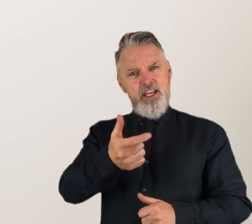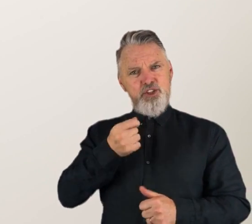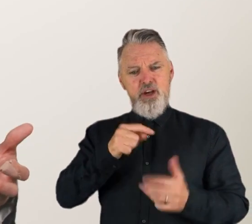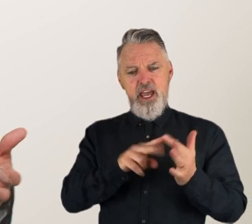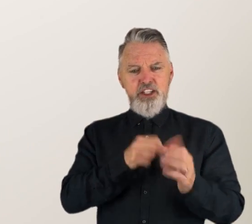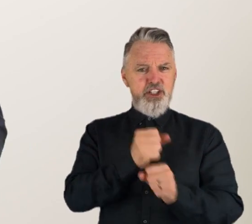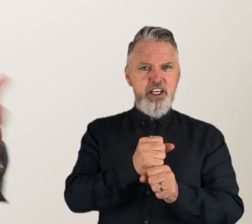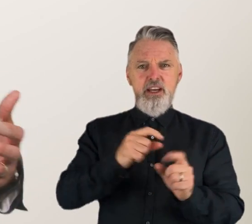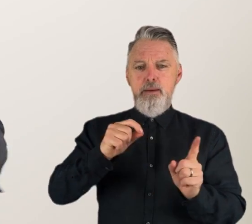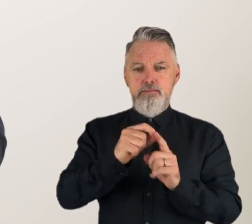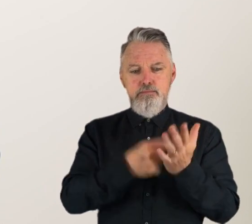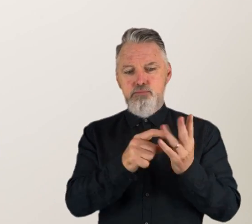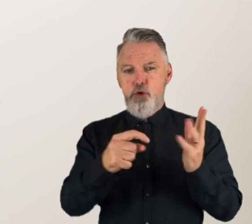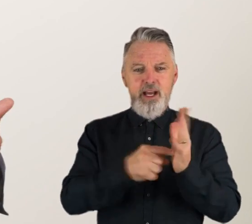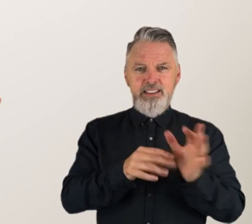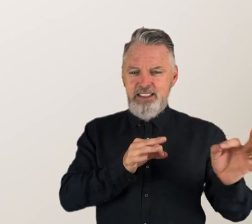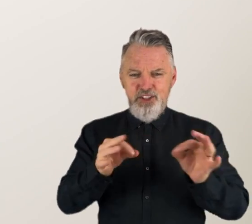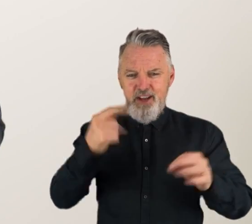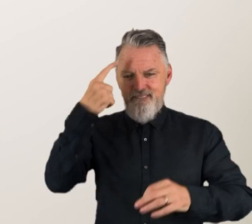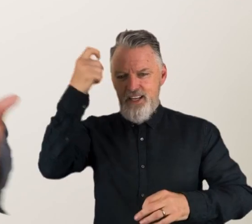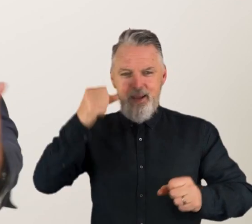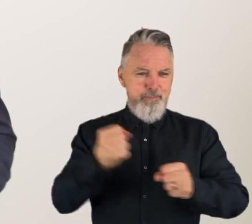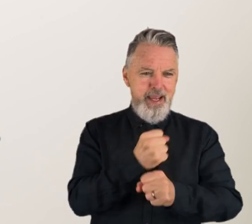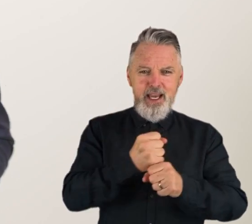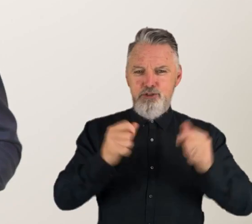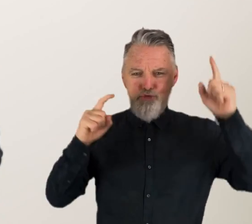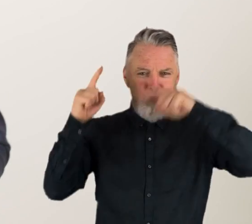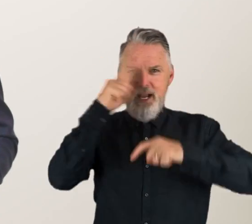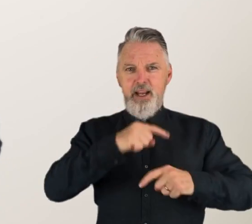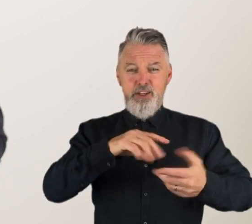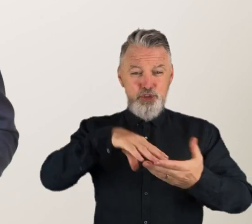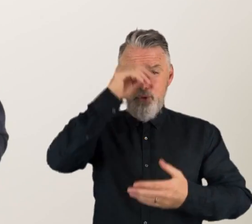product designers, makers, creators, inventors, and students to all apply to come